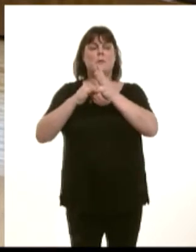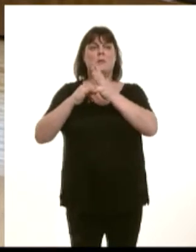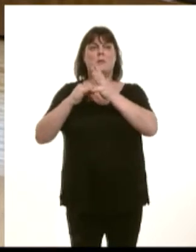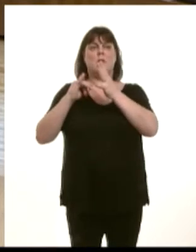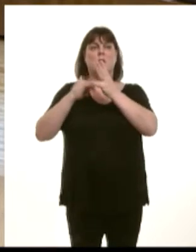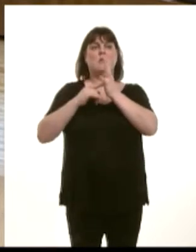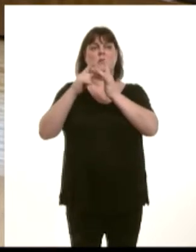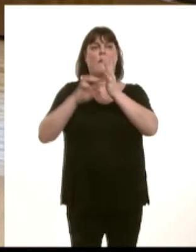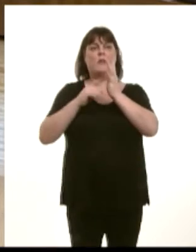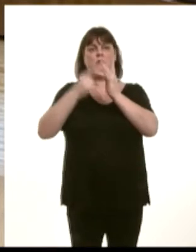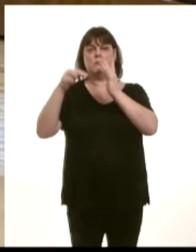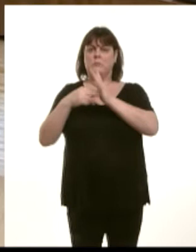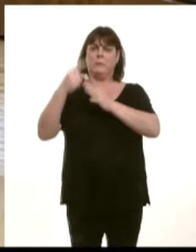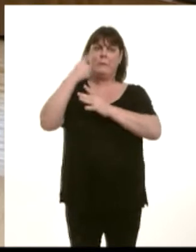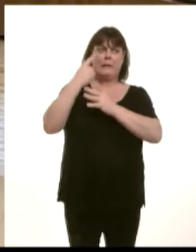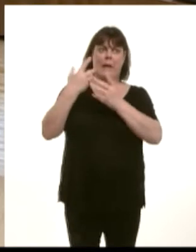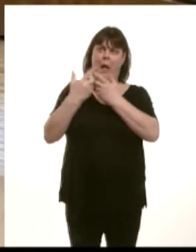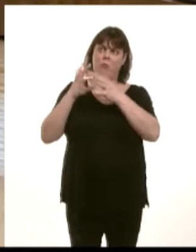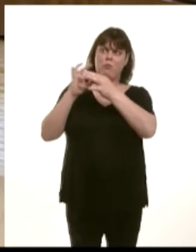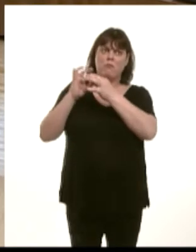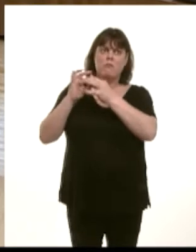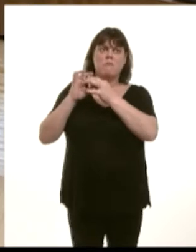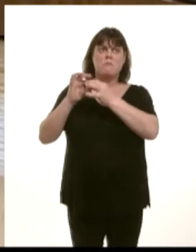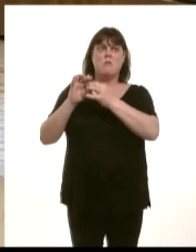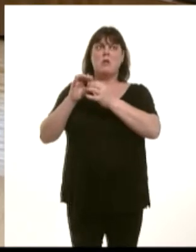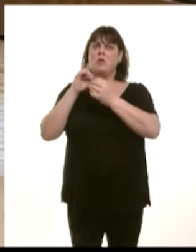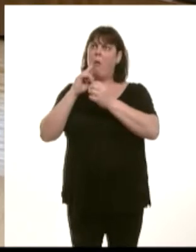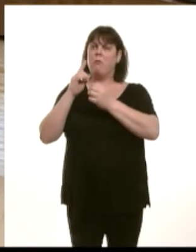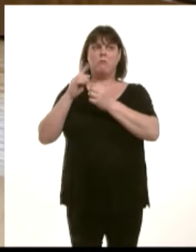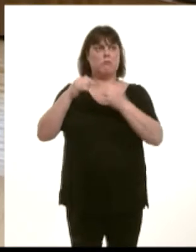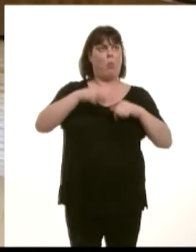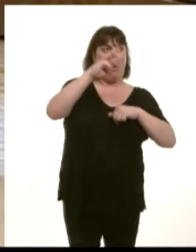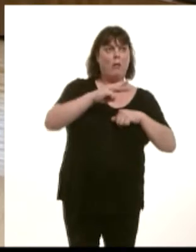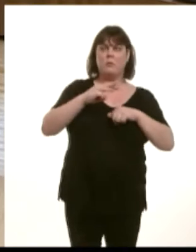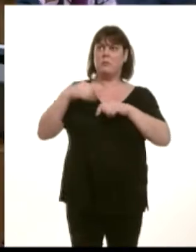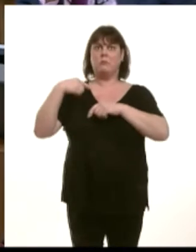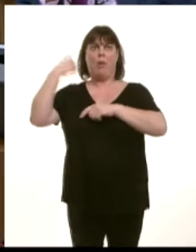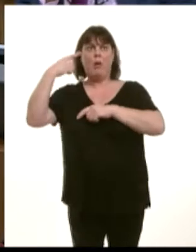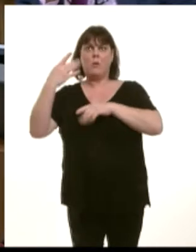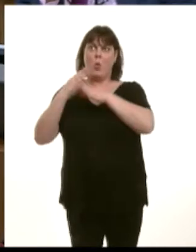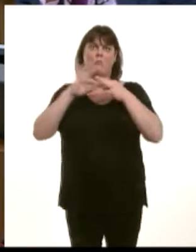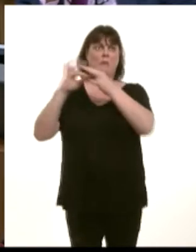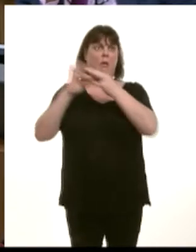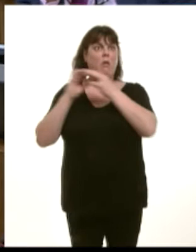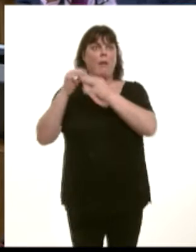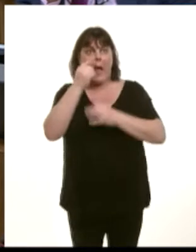That meeting was a meeting that certainly led to a greater understanding of how we can